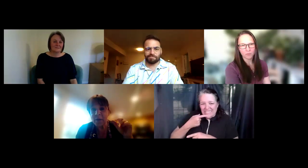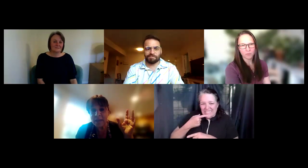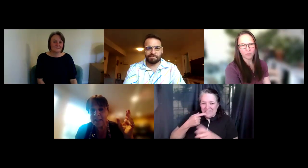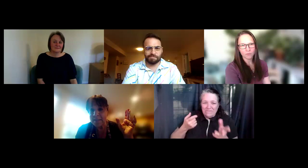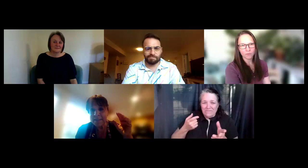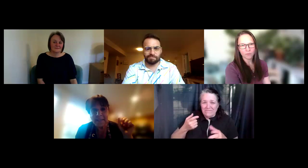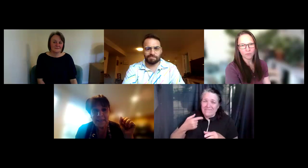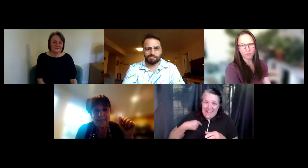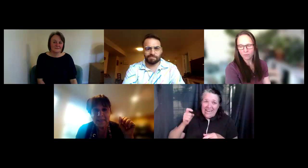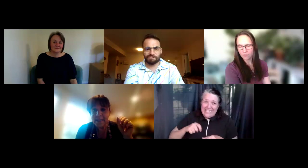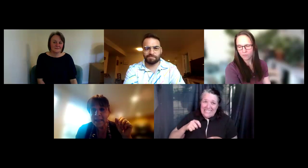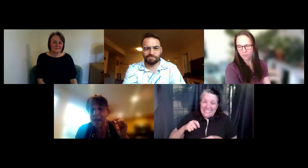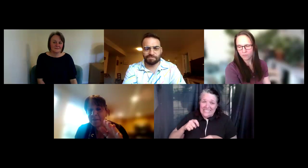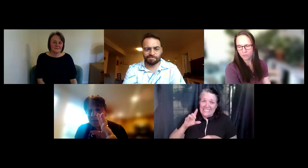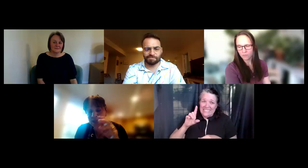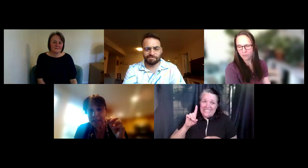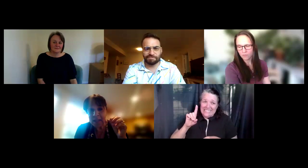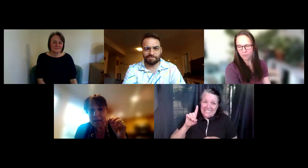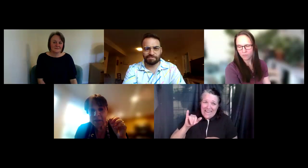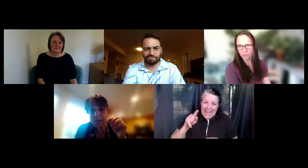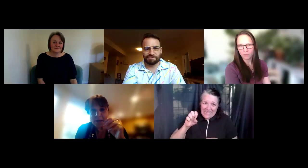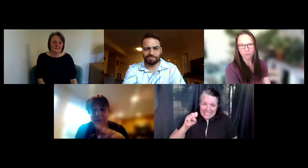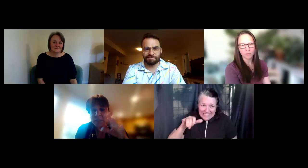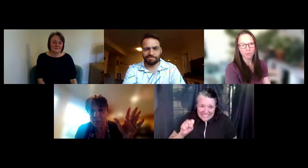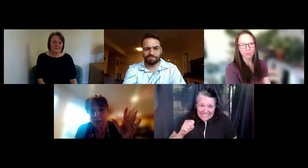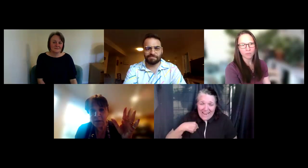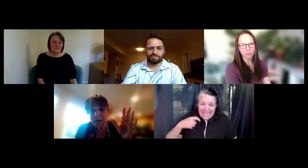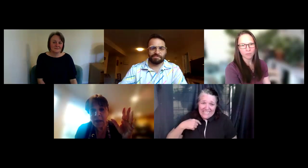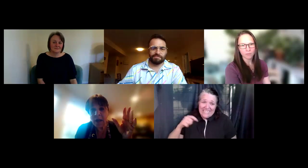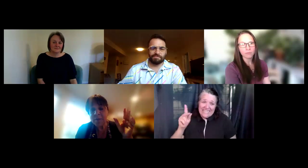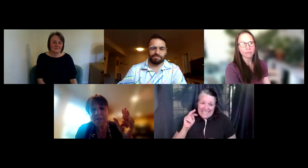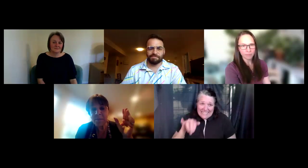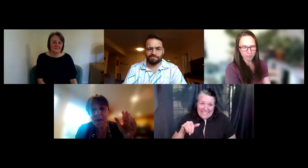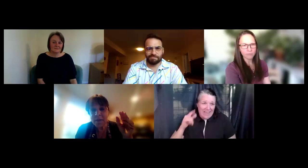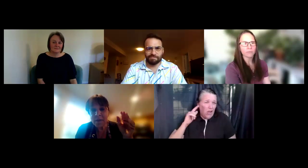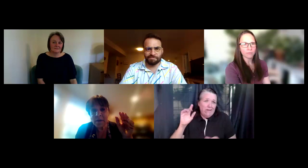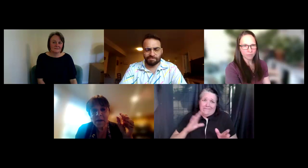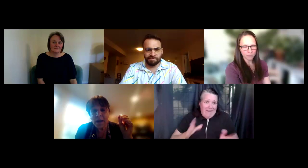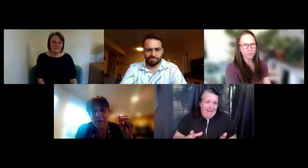go on dialysis I need a kidney. I felt exactly like Audrey, it was a no-brainer. I was a mother